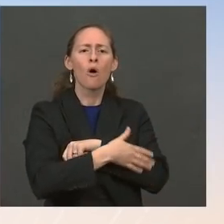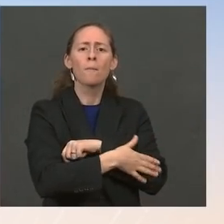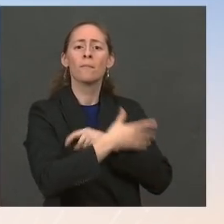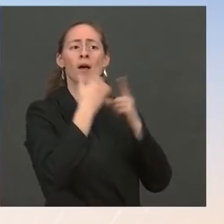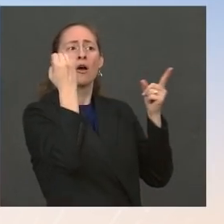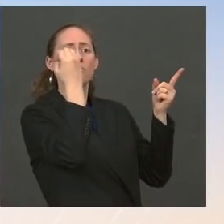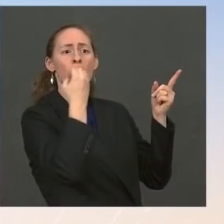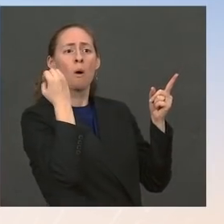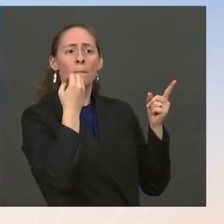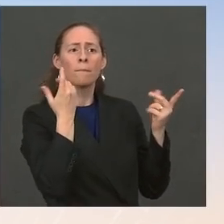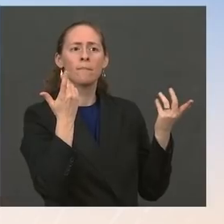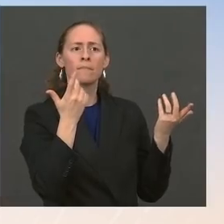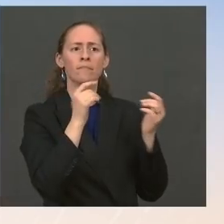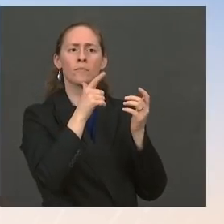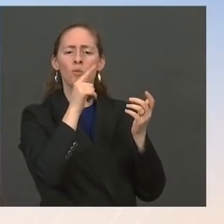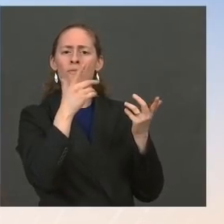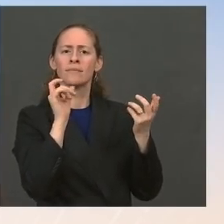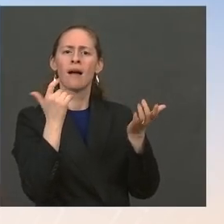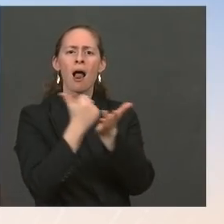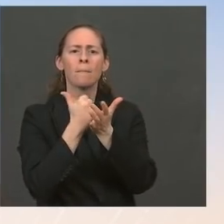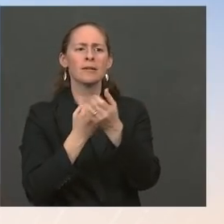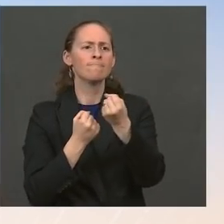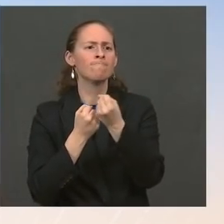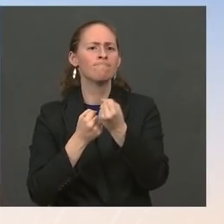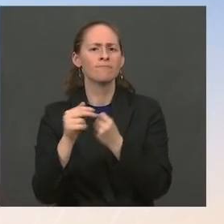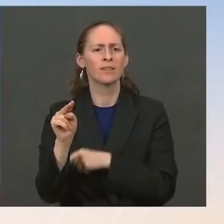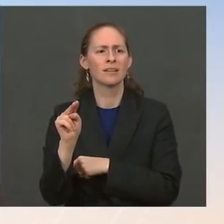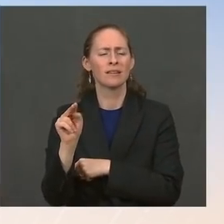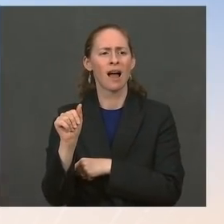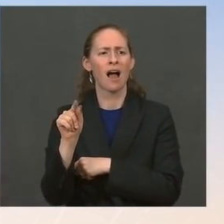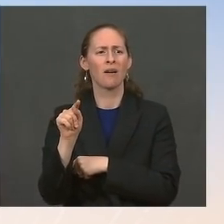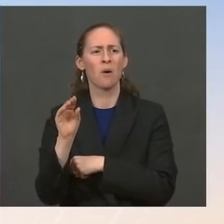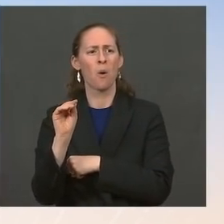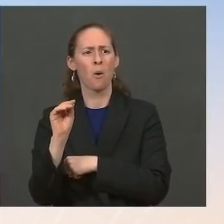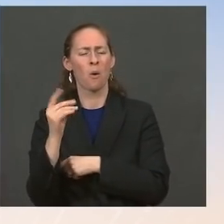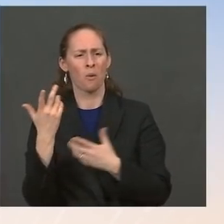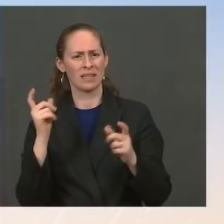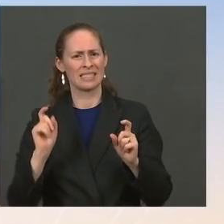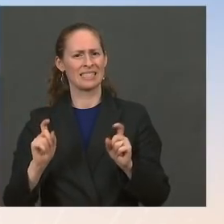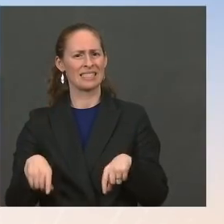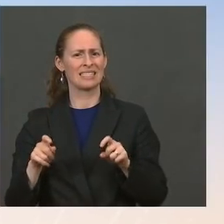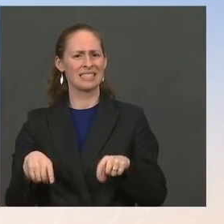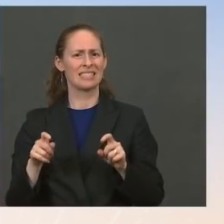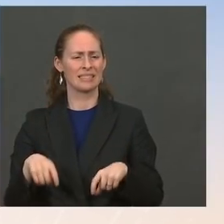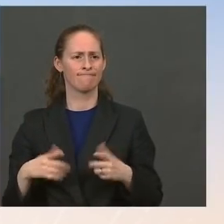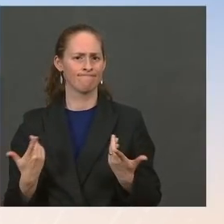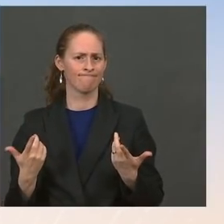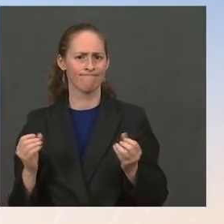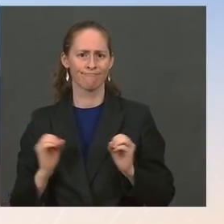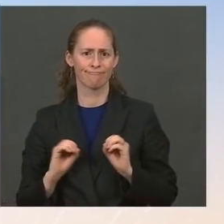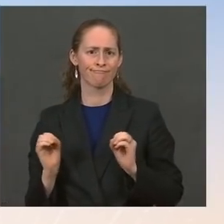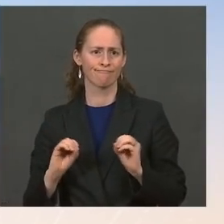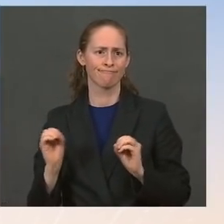is a pivotal message to send to Russia and other countries around the world. And these are not only being blocked by some